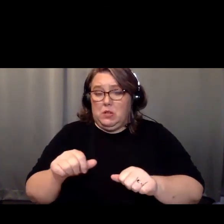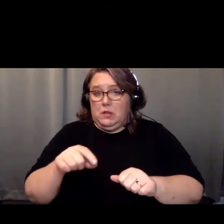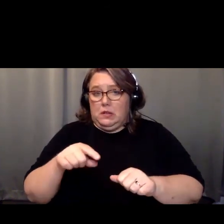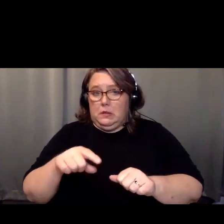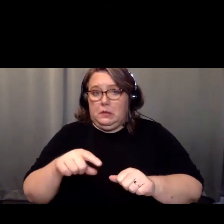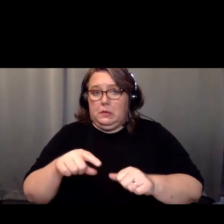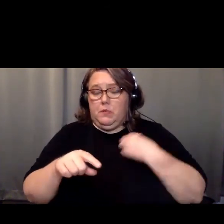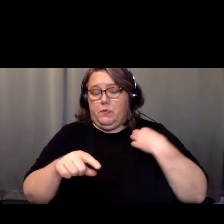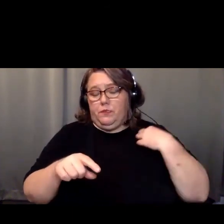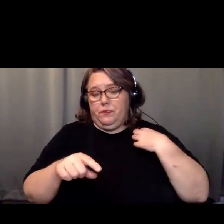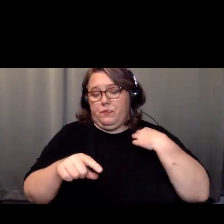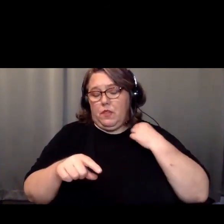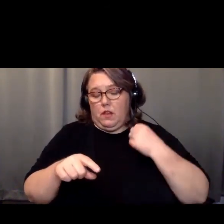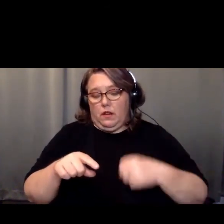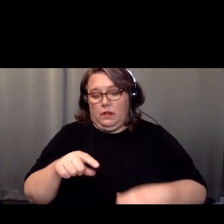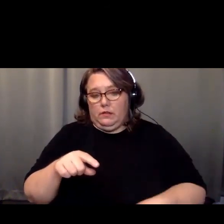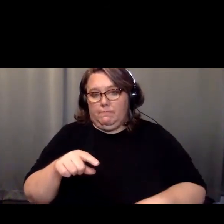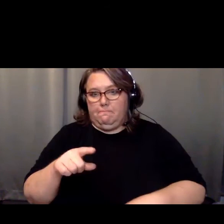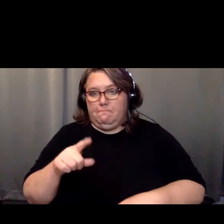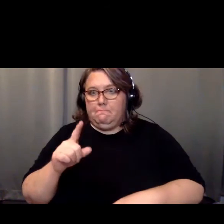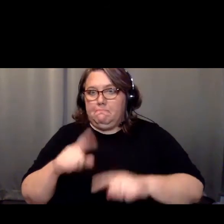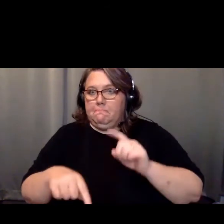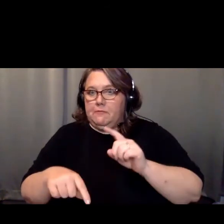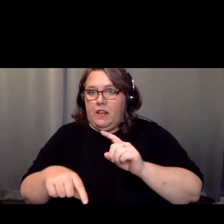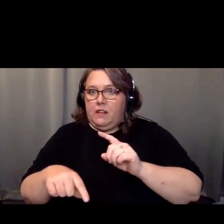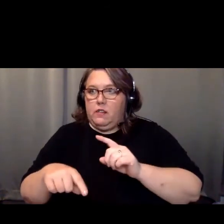that the individual will not be able to reach their employment goal.